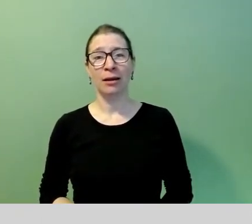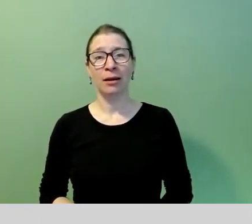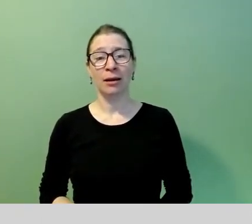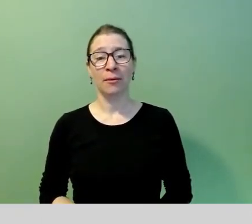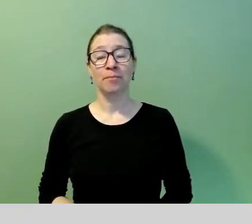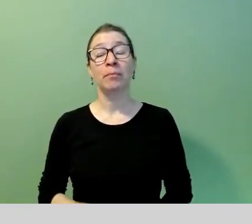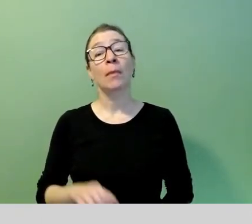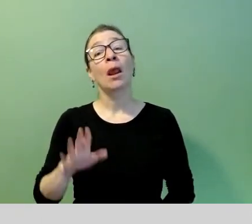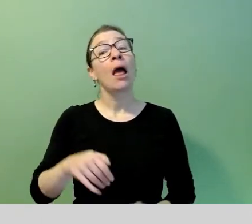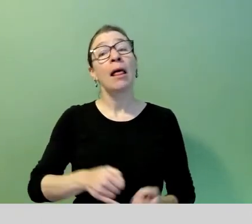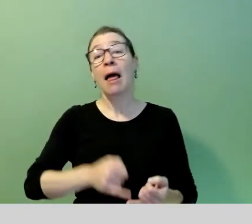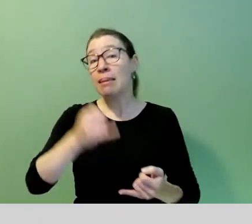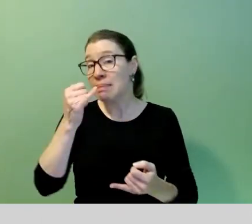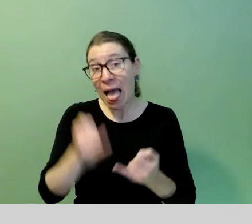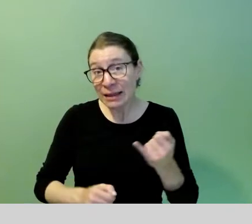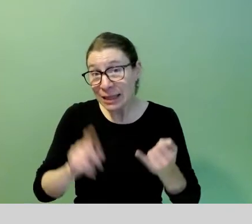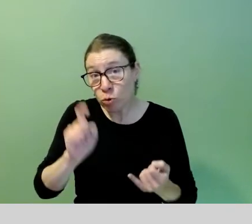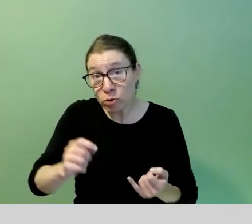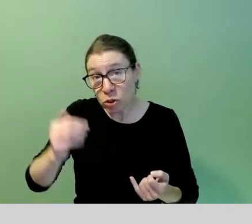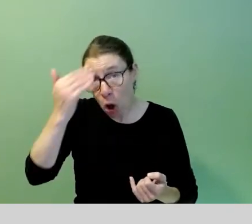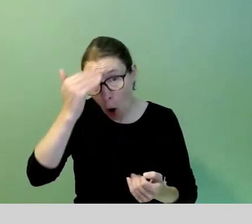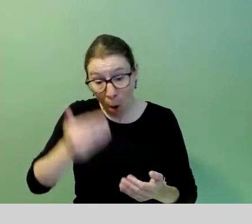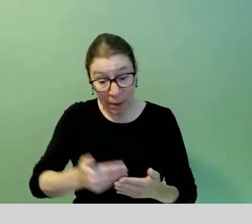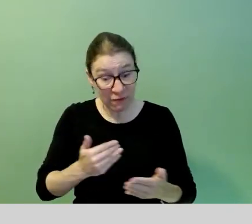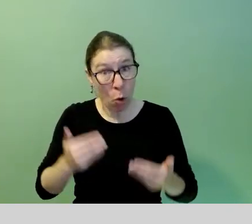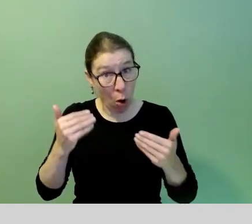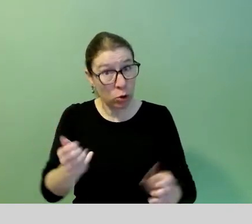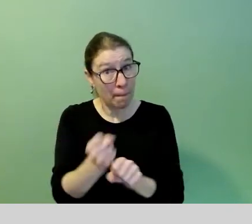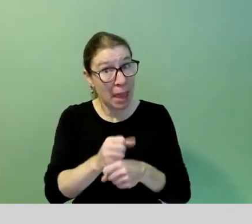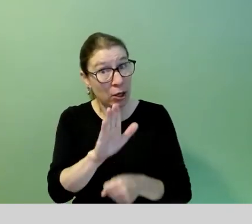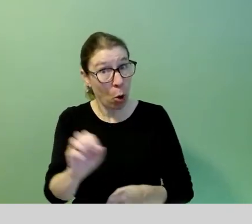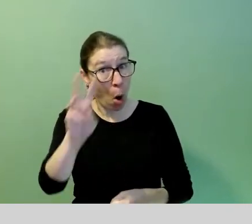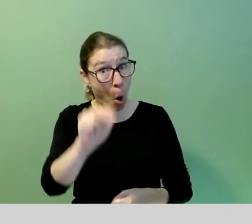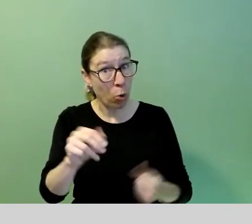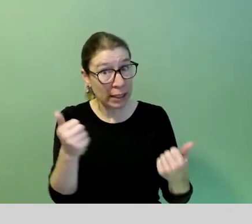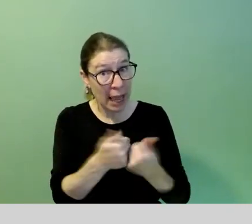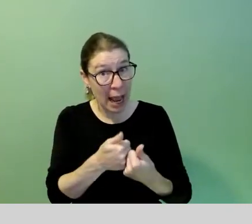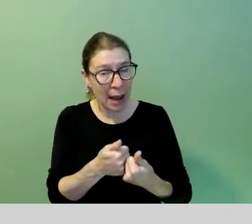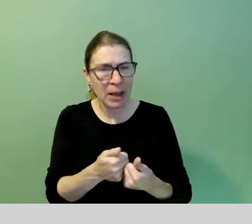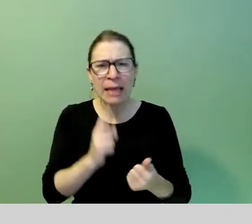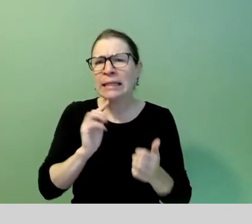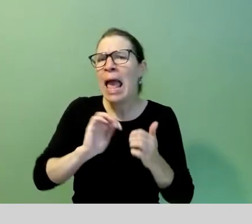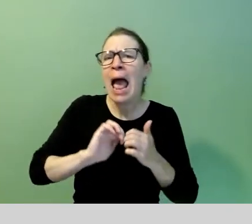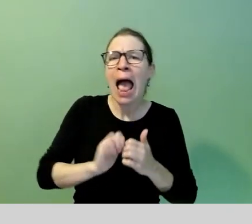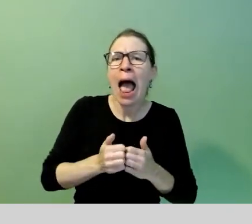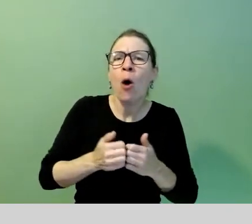The last thing you need to know before making your own game is the techniques for player input.